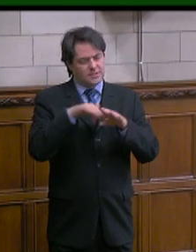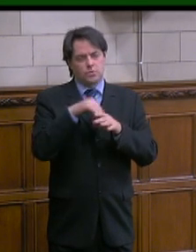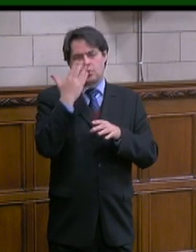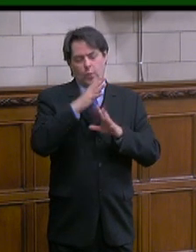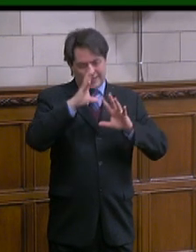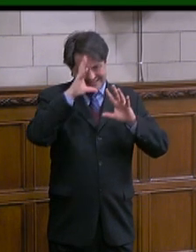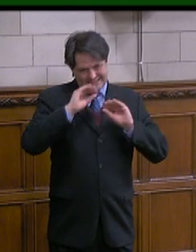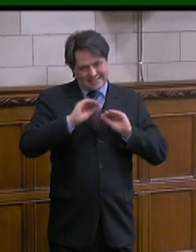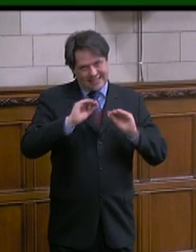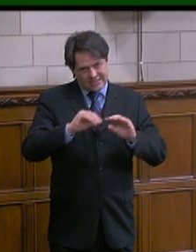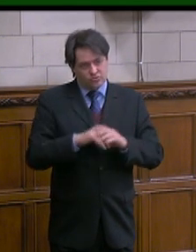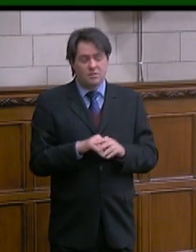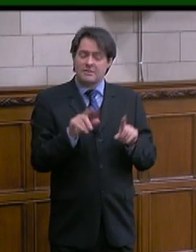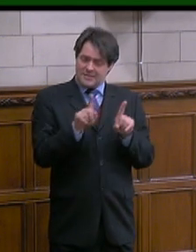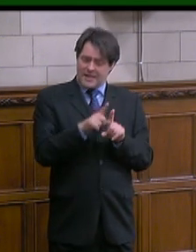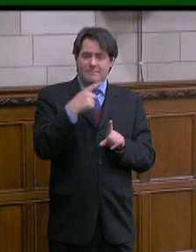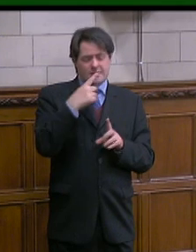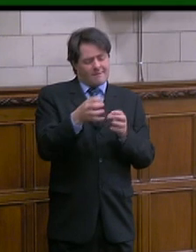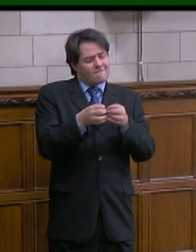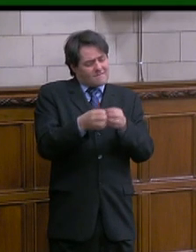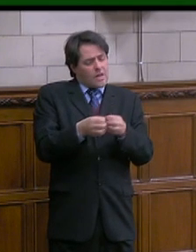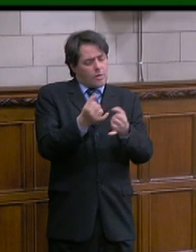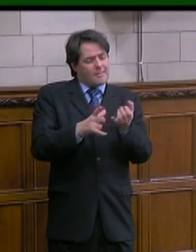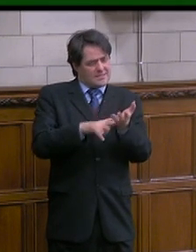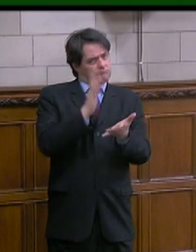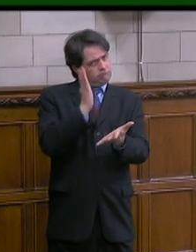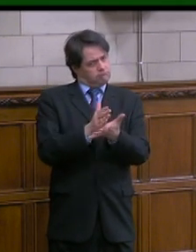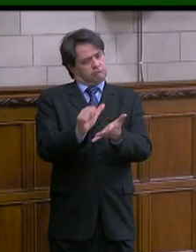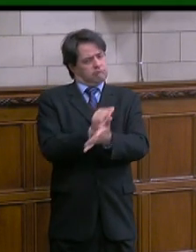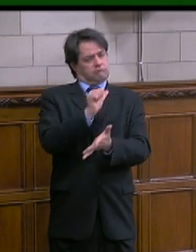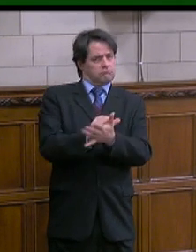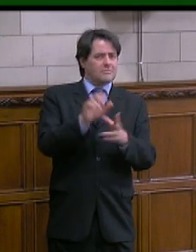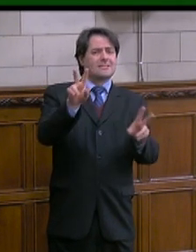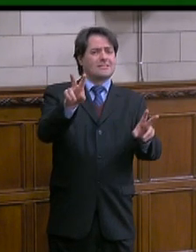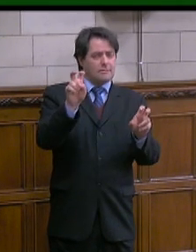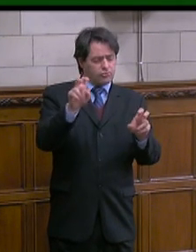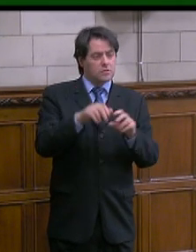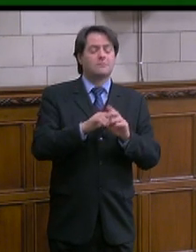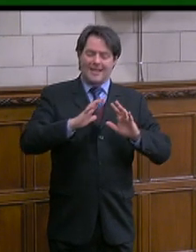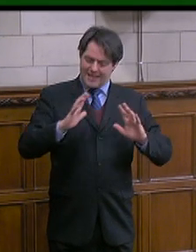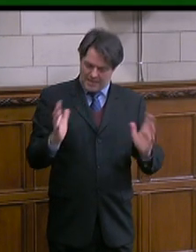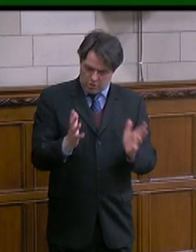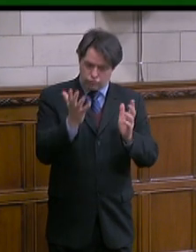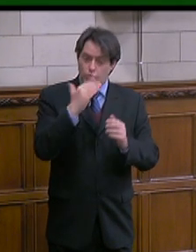As I have said, we value BSL as a subject, and we encourage schools that wish to do so